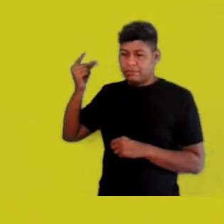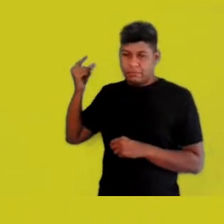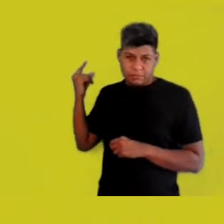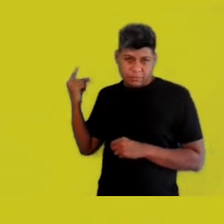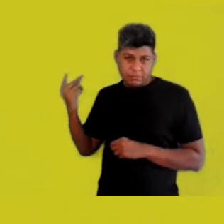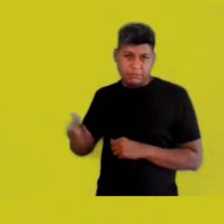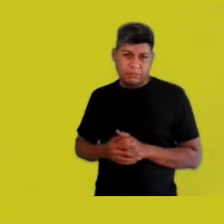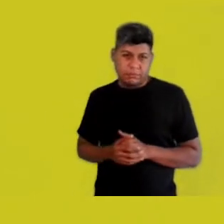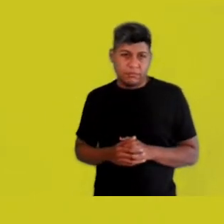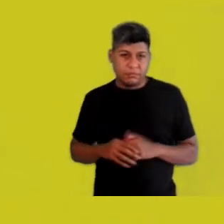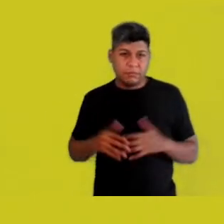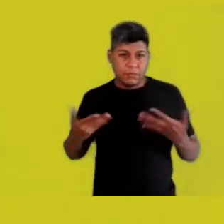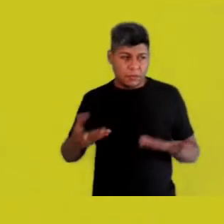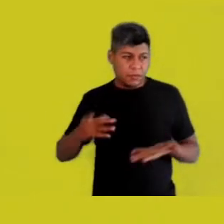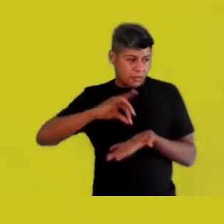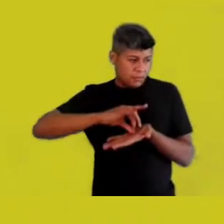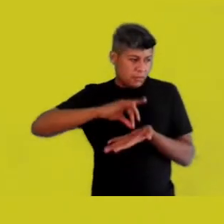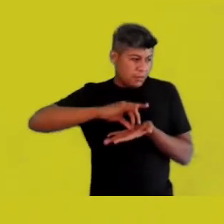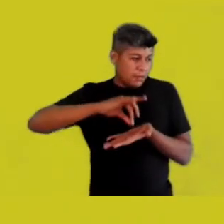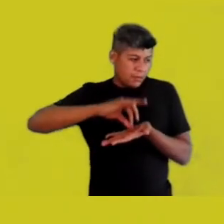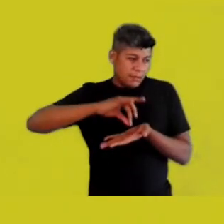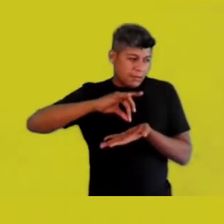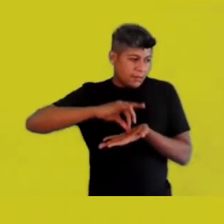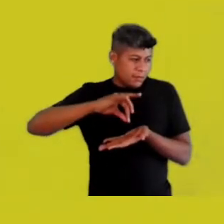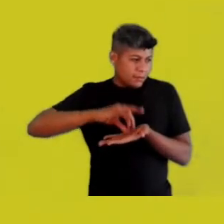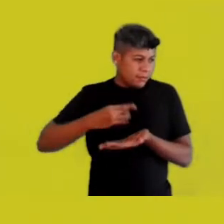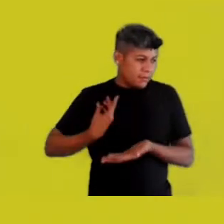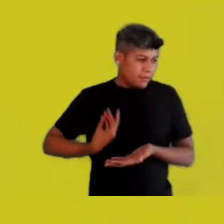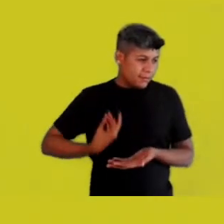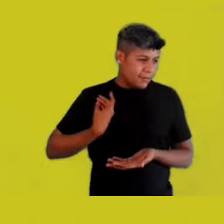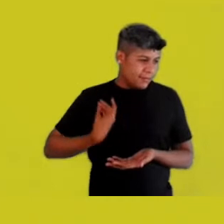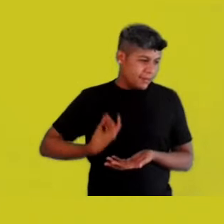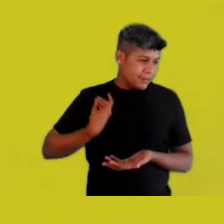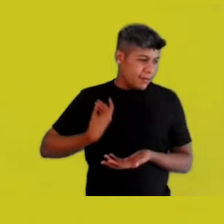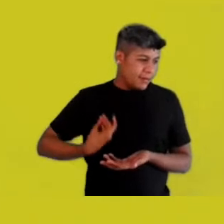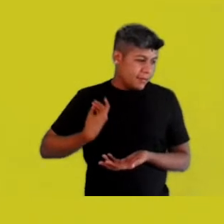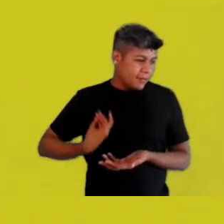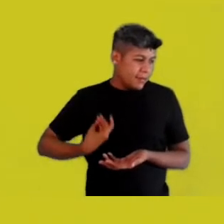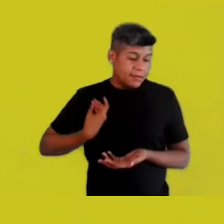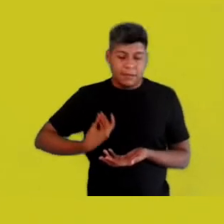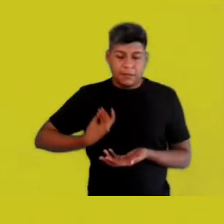So, in fact, I’m deeply moved and happy with the precision